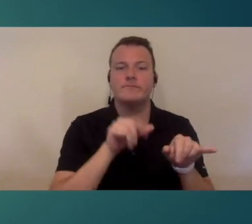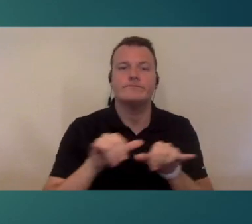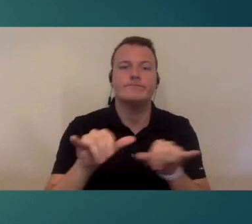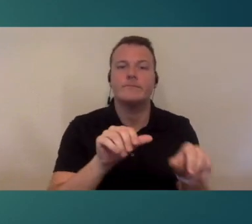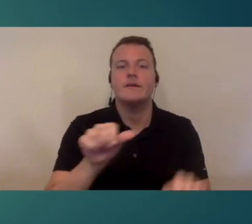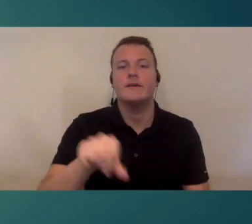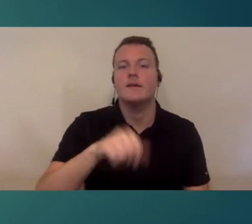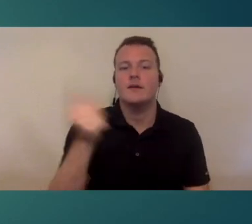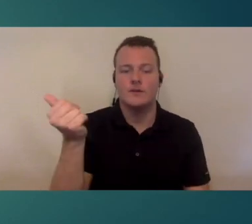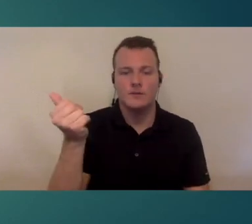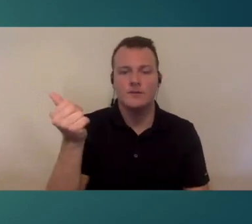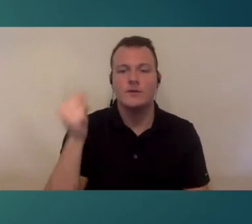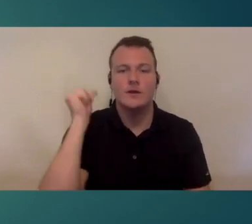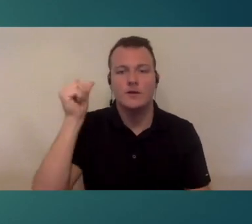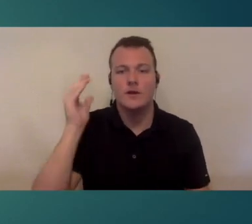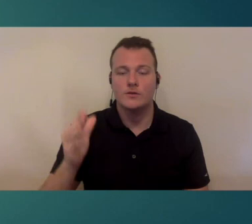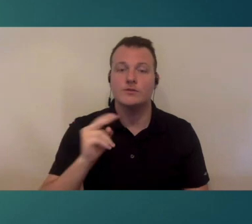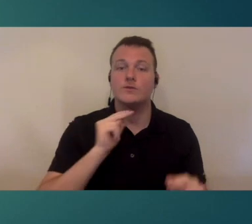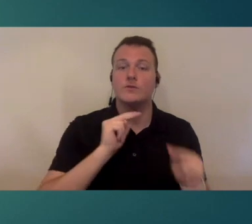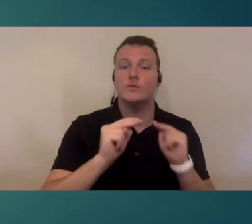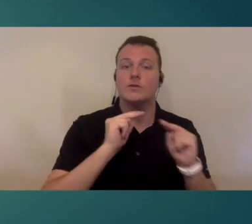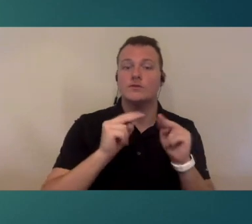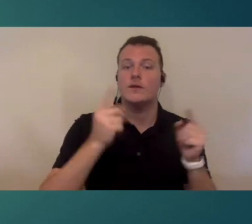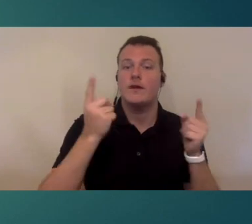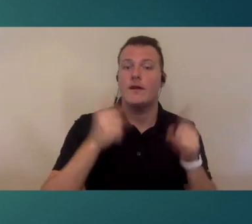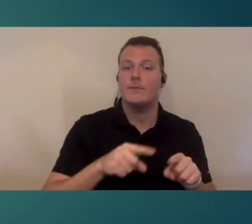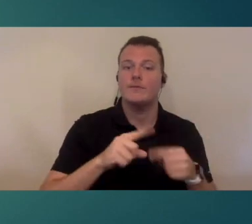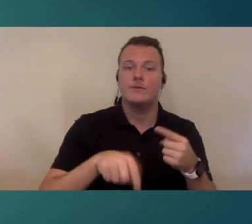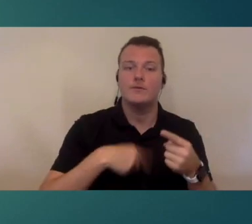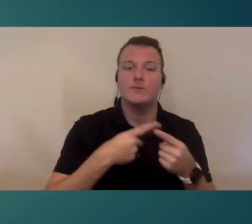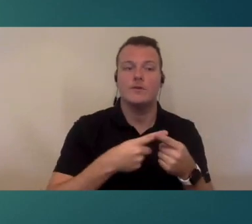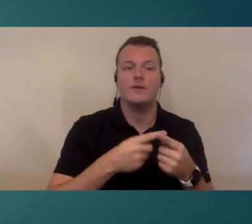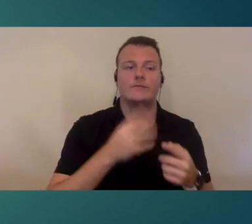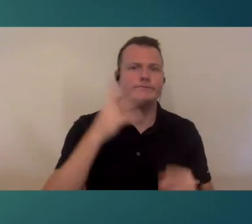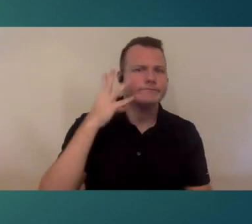negotiations can come in are after you've had some experience, and you can